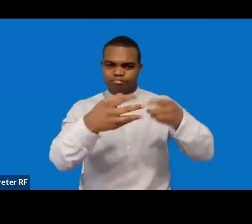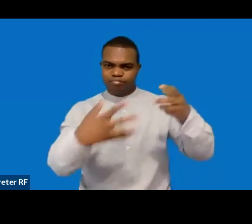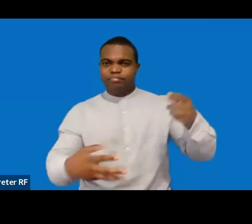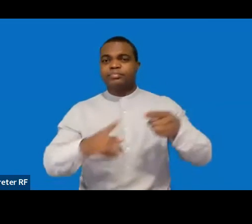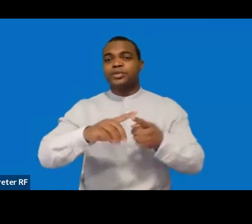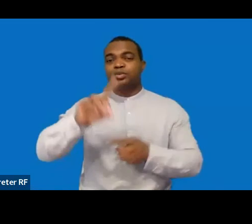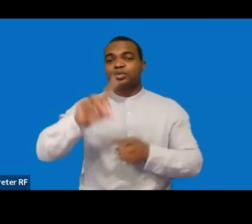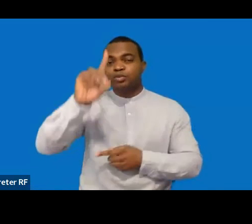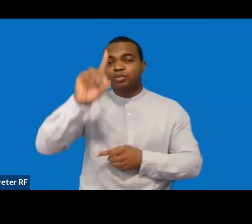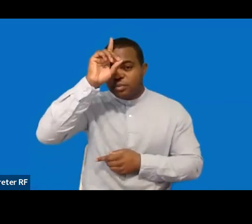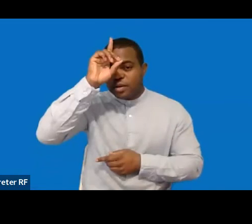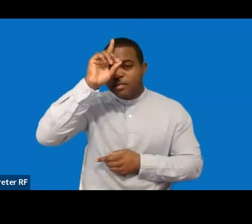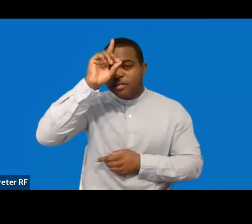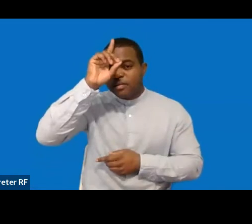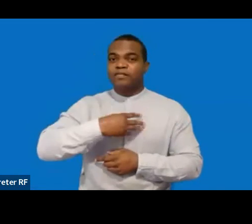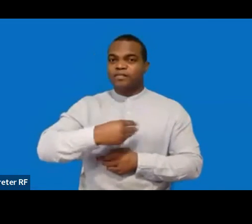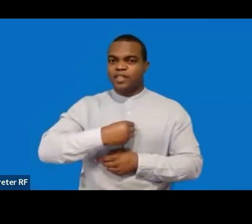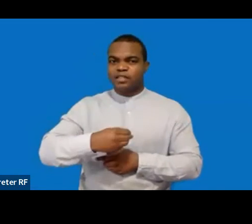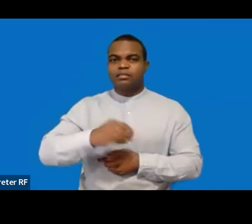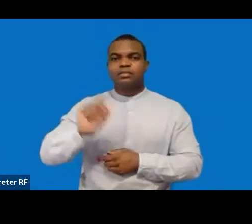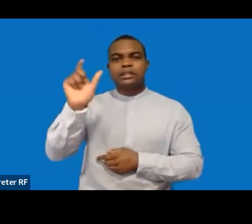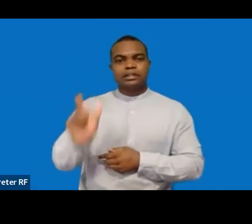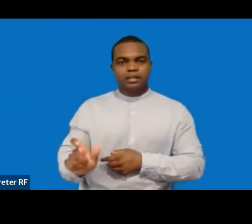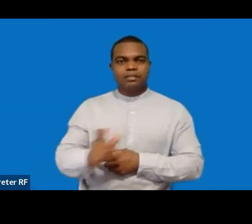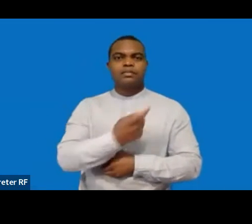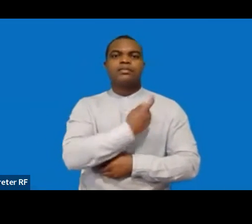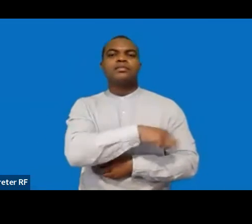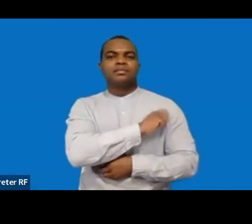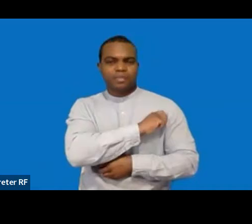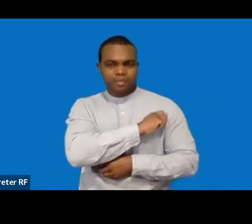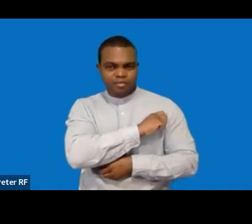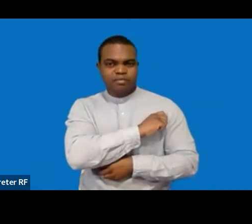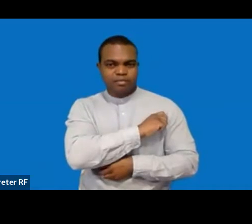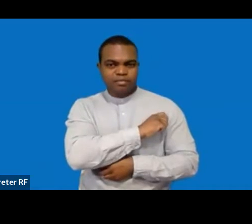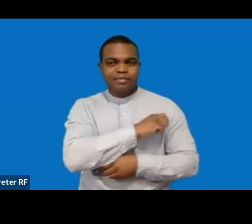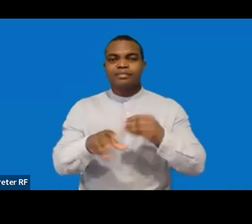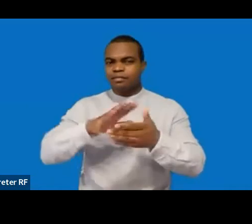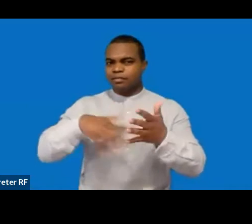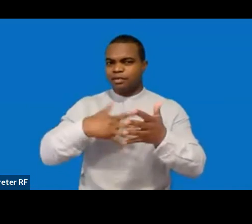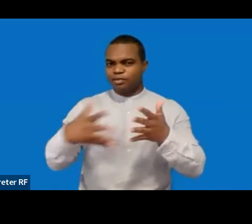We have now around 100 participants. So, in terms of the interactive part of the event,